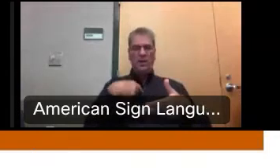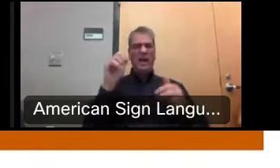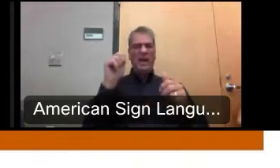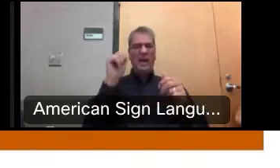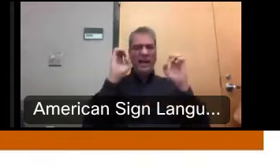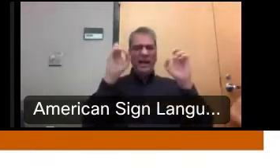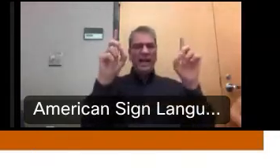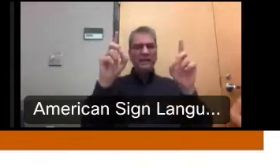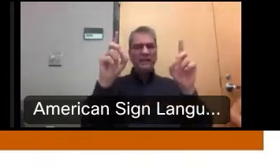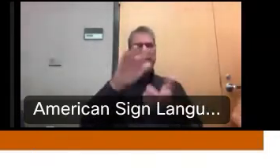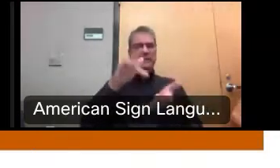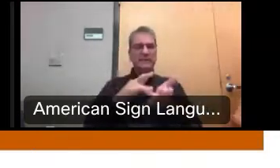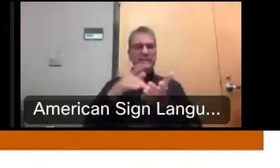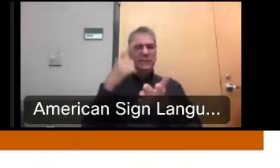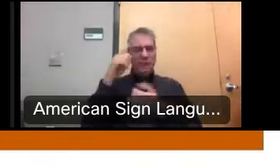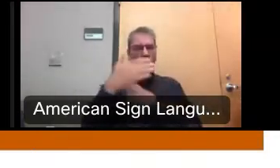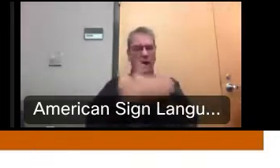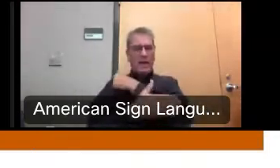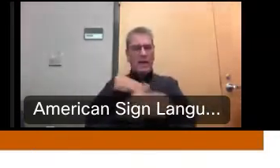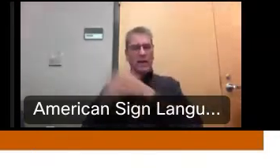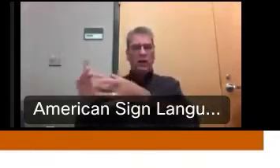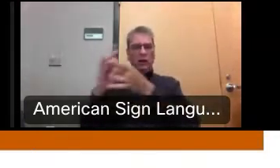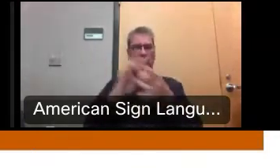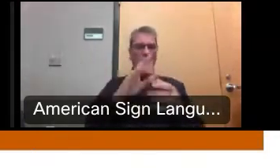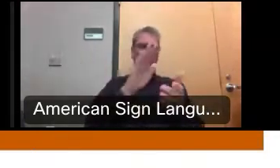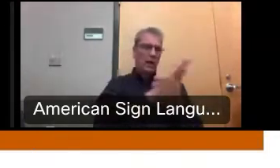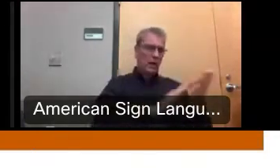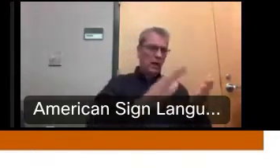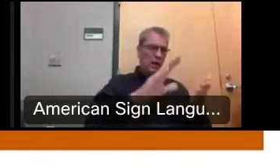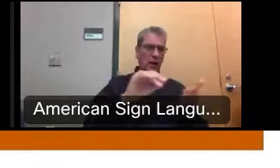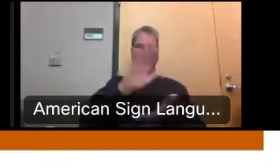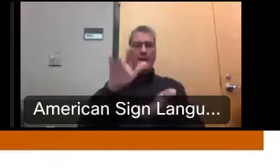the country that is jointly shared between a college communication and a medical school.